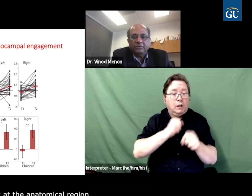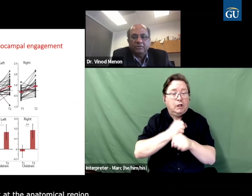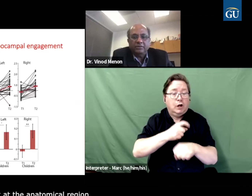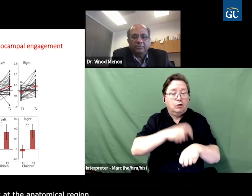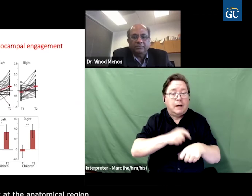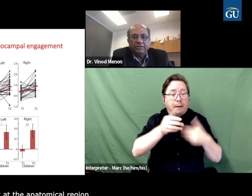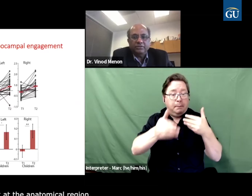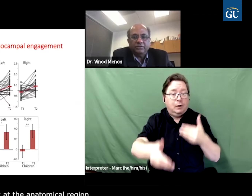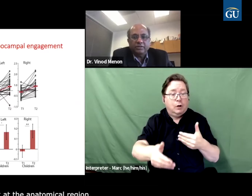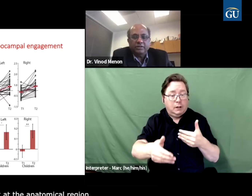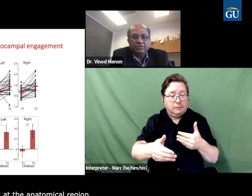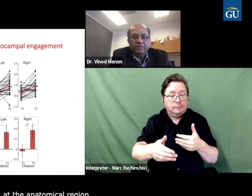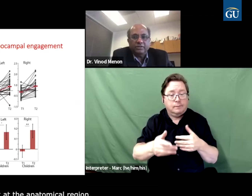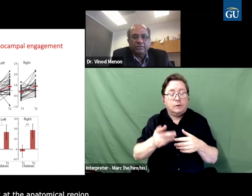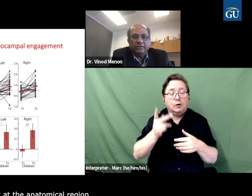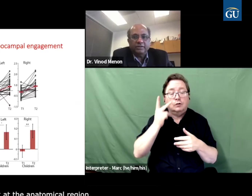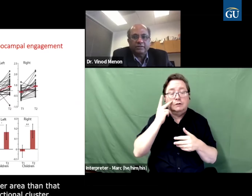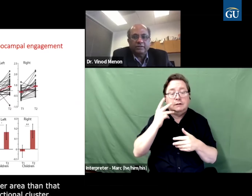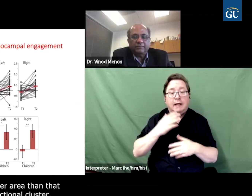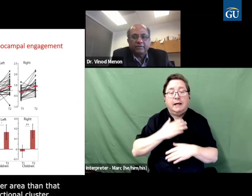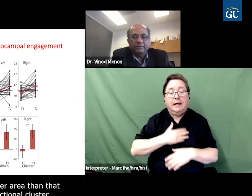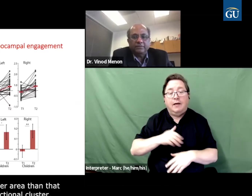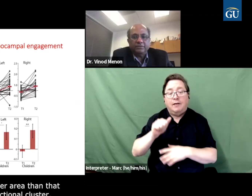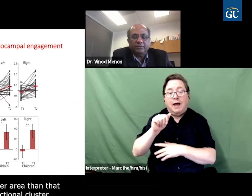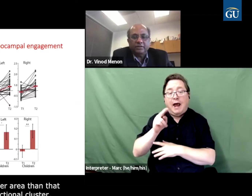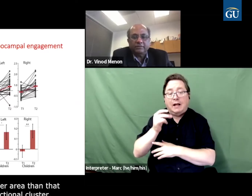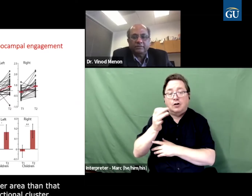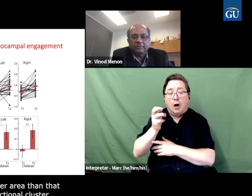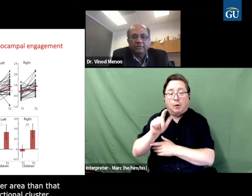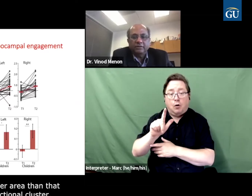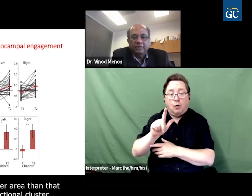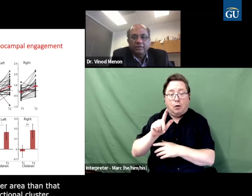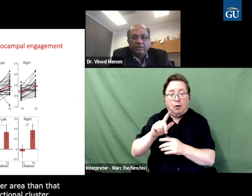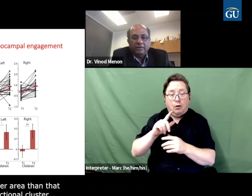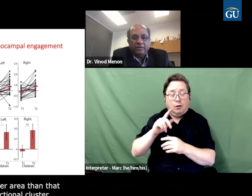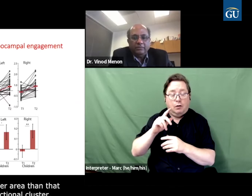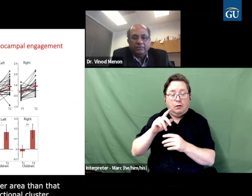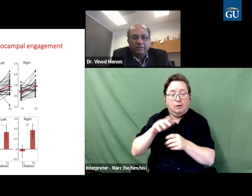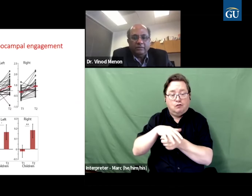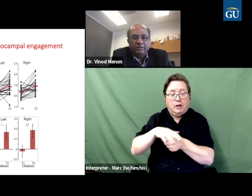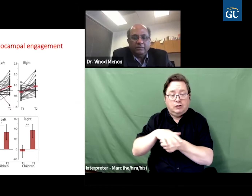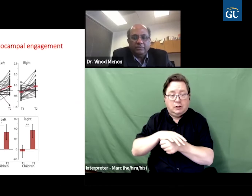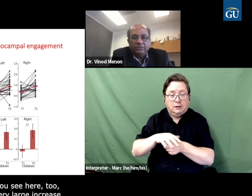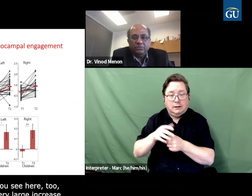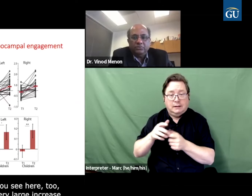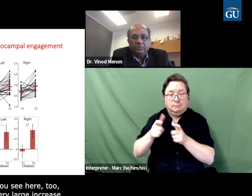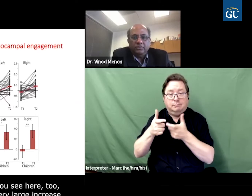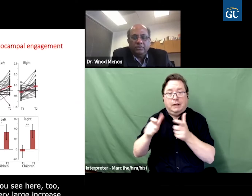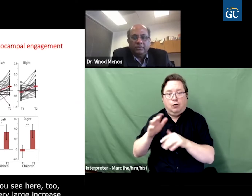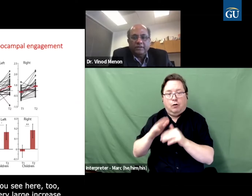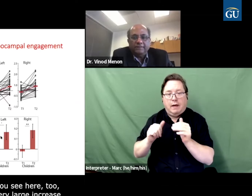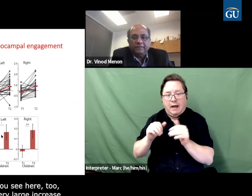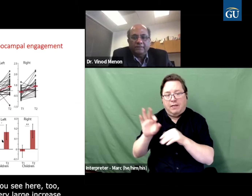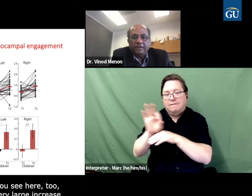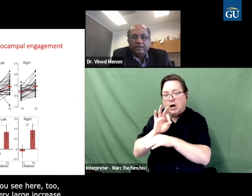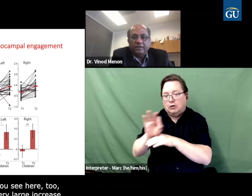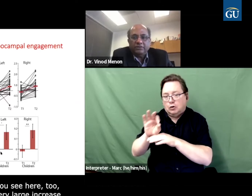anatomical region a larger area than that functional cluster